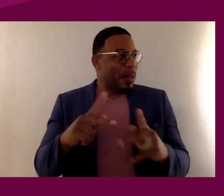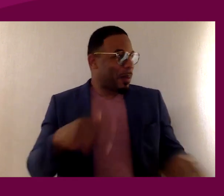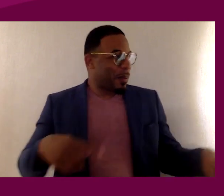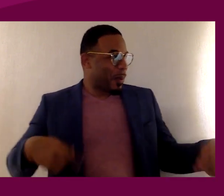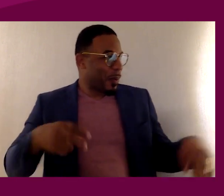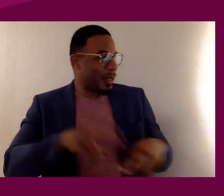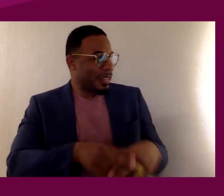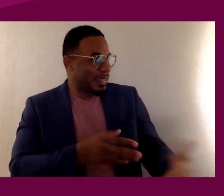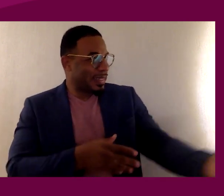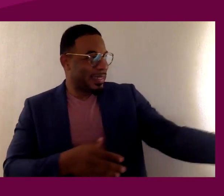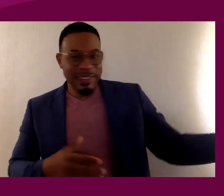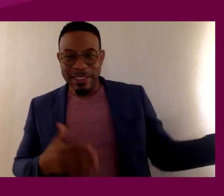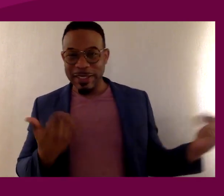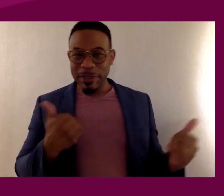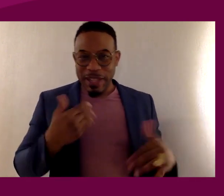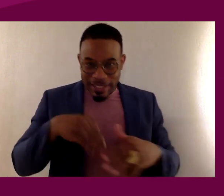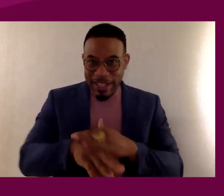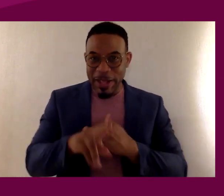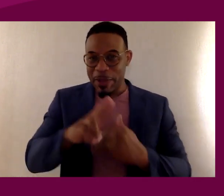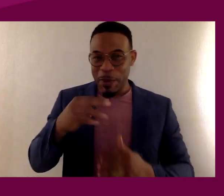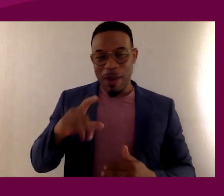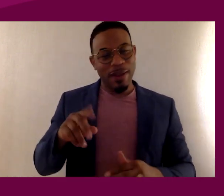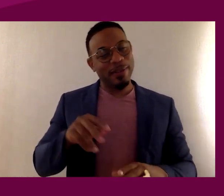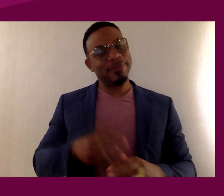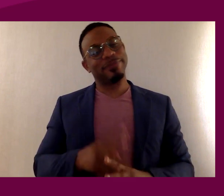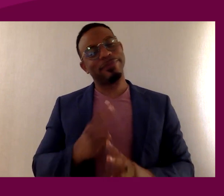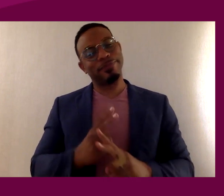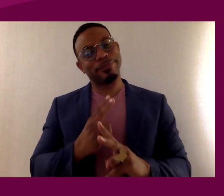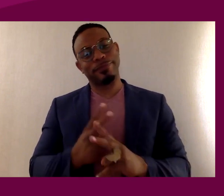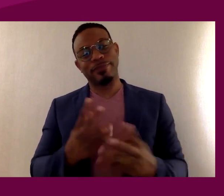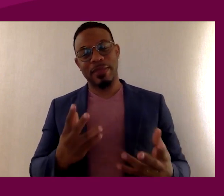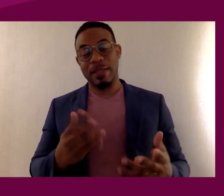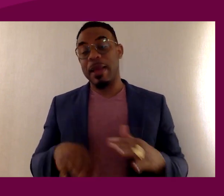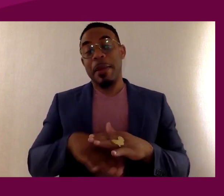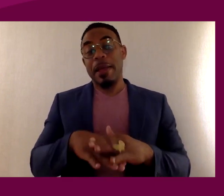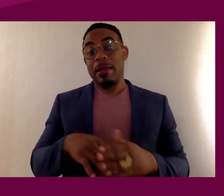how's this supposed to work? All these people in wheelchairs trying to get into a U-Haul van.